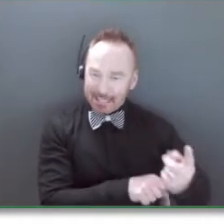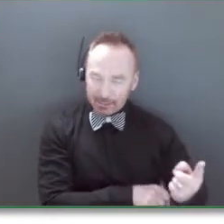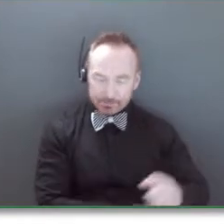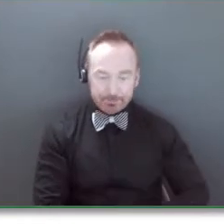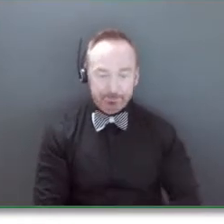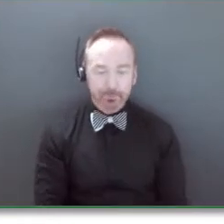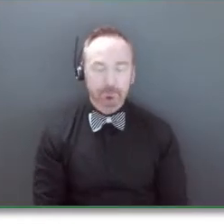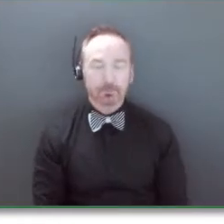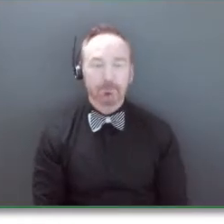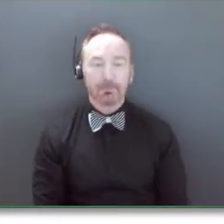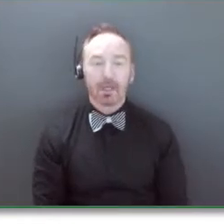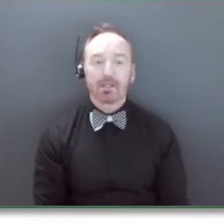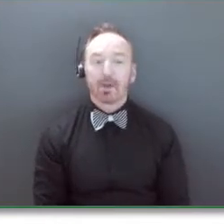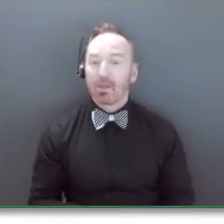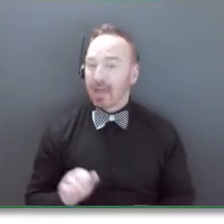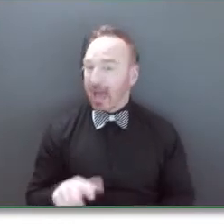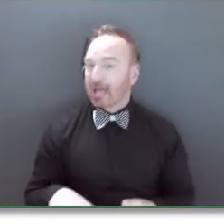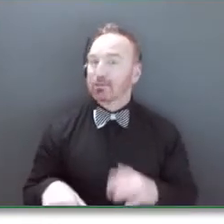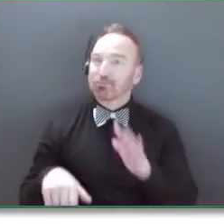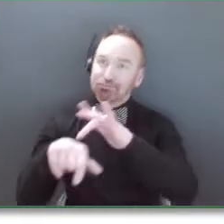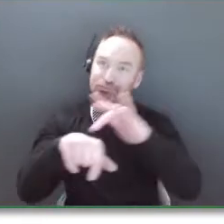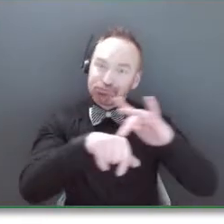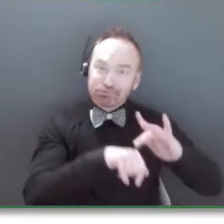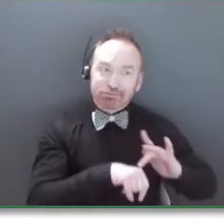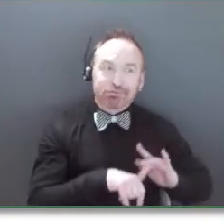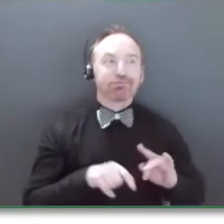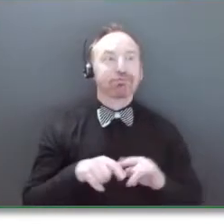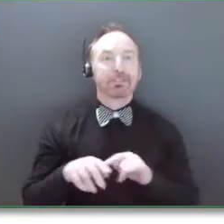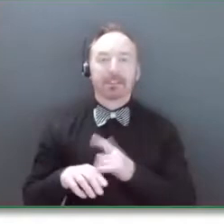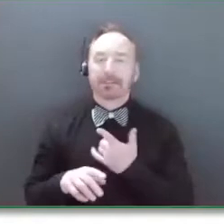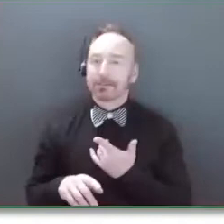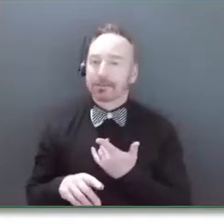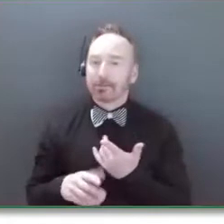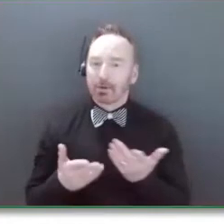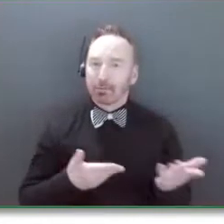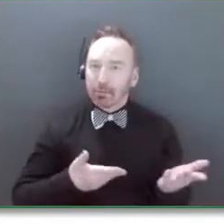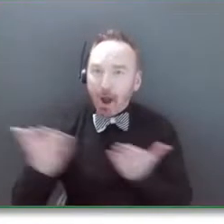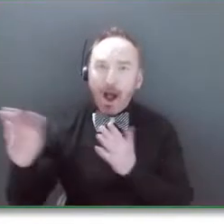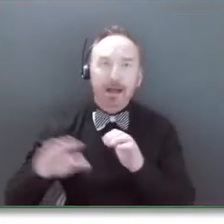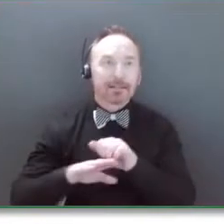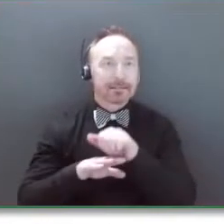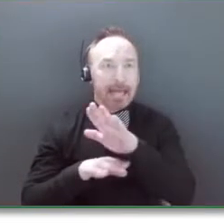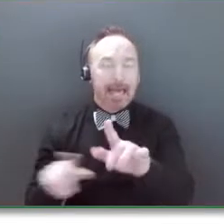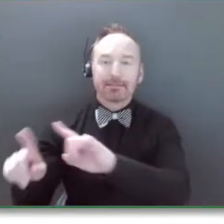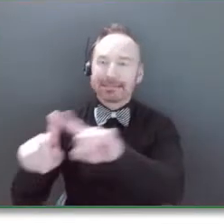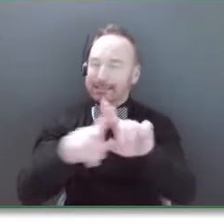way around. Next slide please. With this wonderful device available